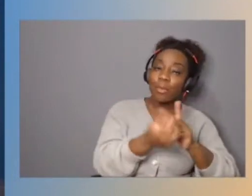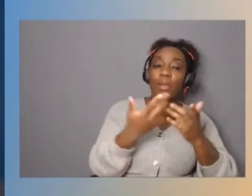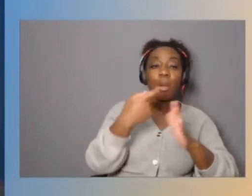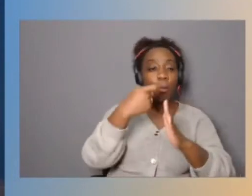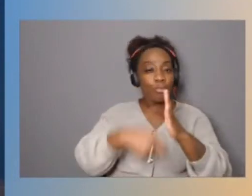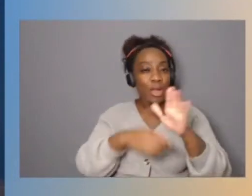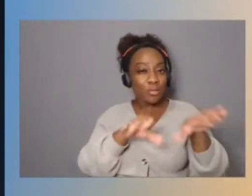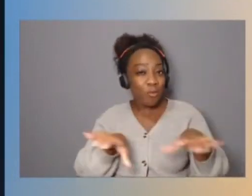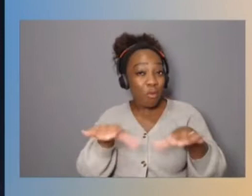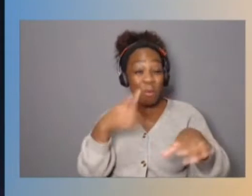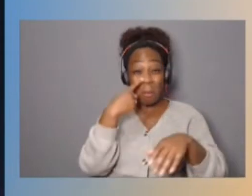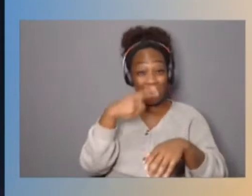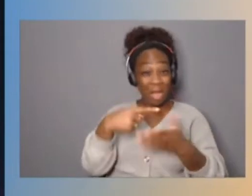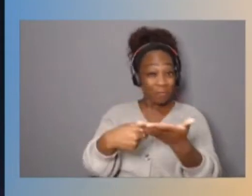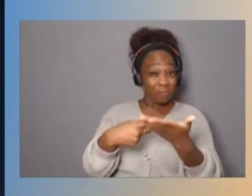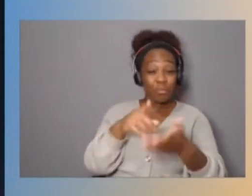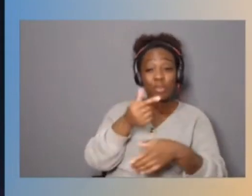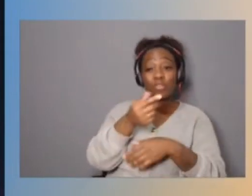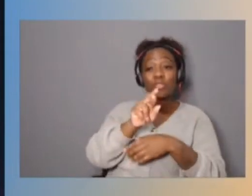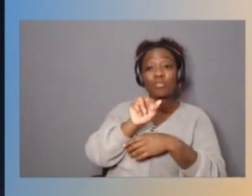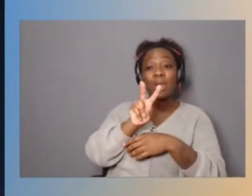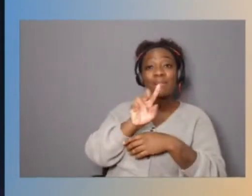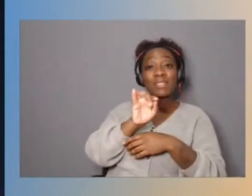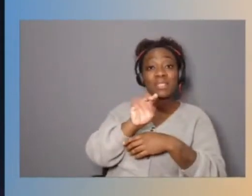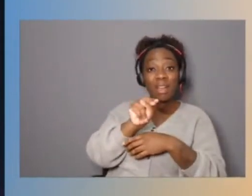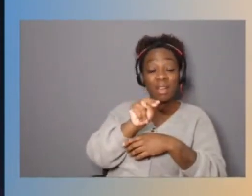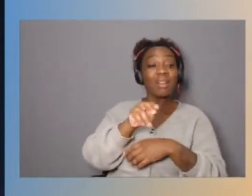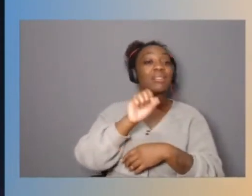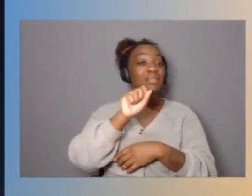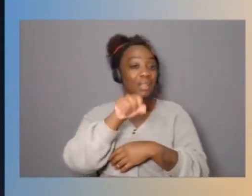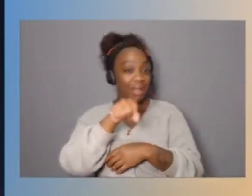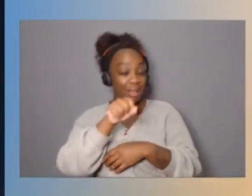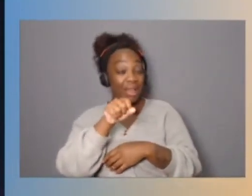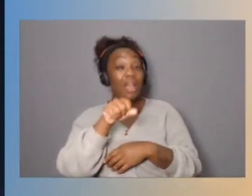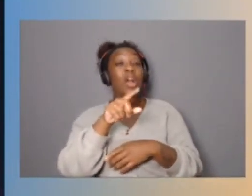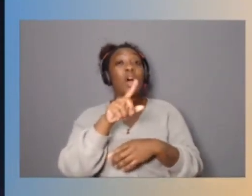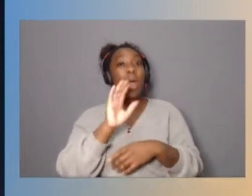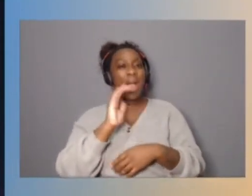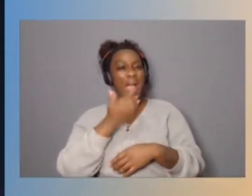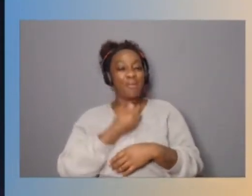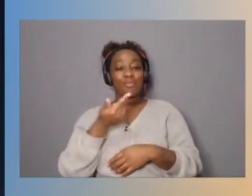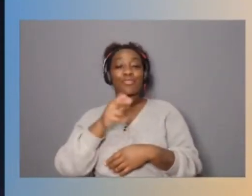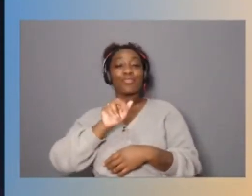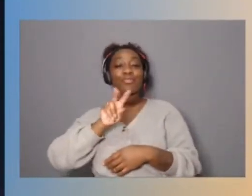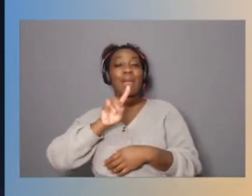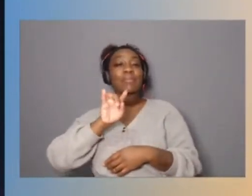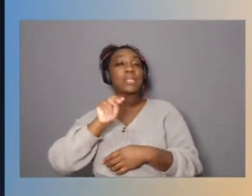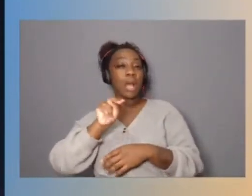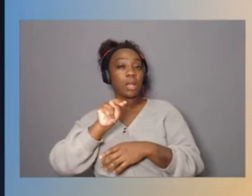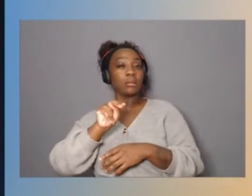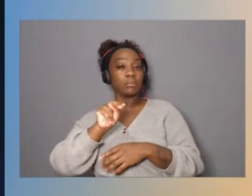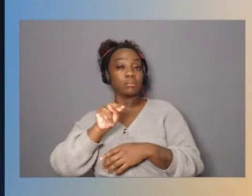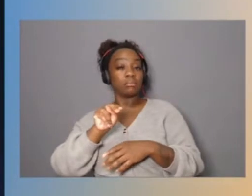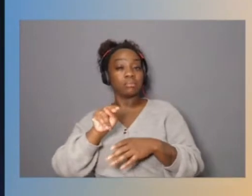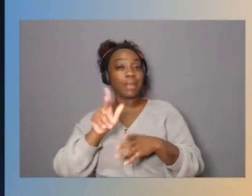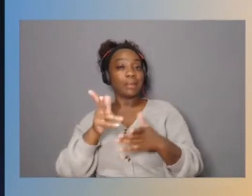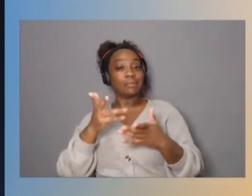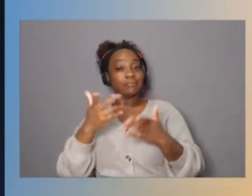Yeah, so when we look at our portfolio, Graviton portfolio. So, we have Graviton2-based instances,